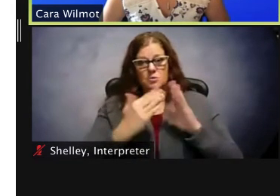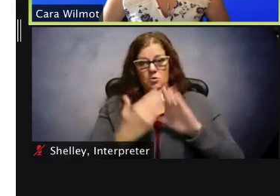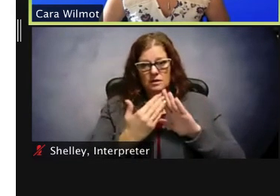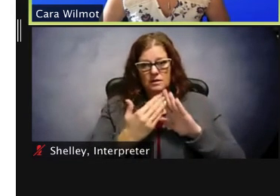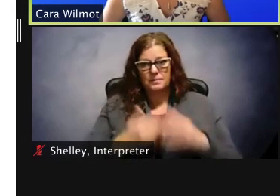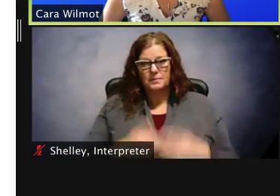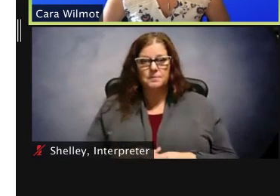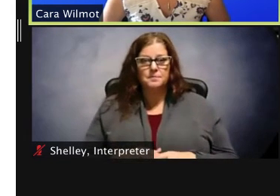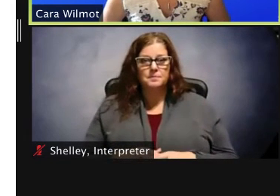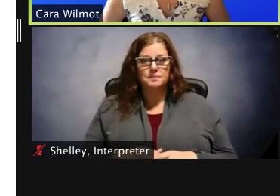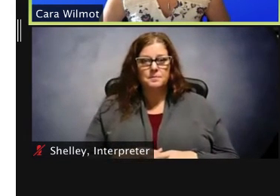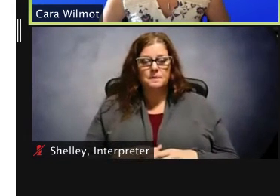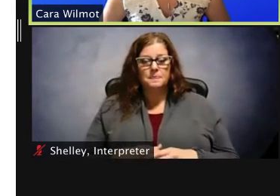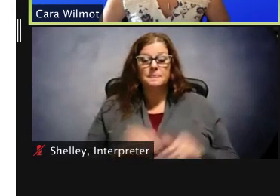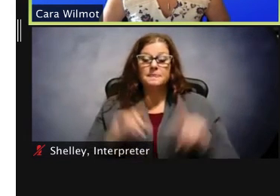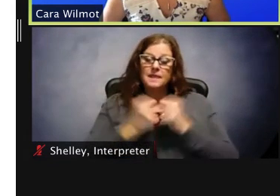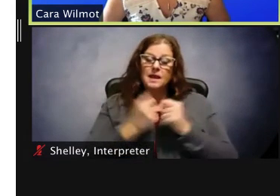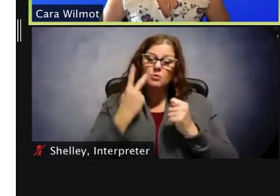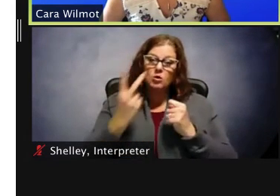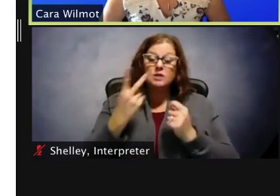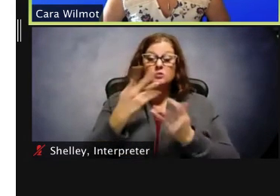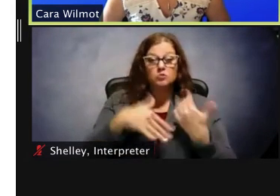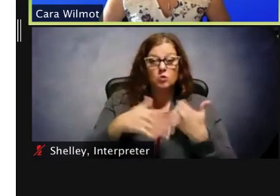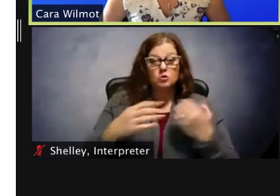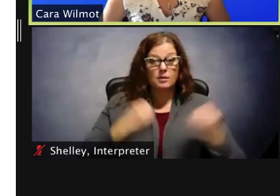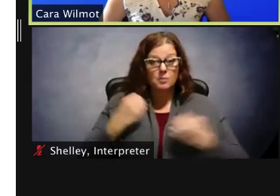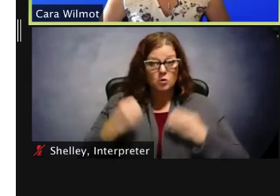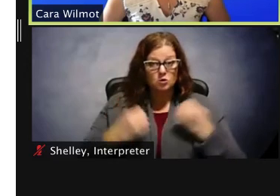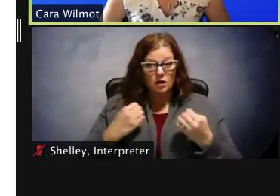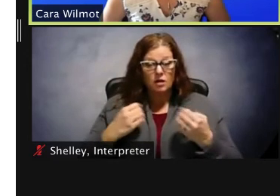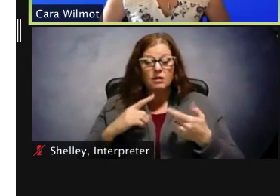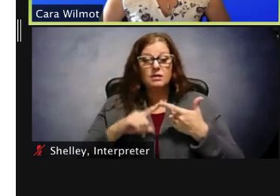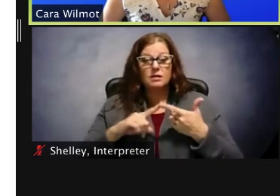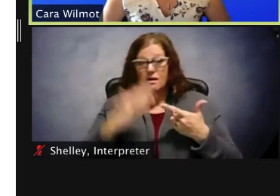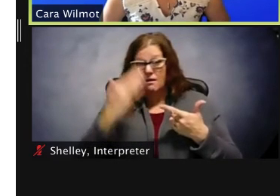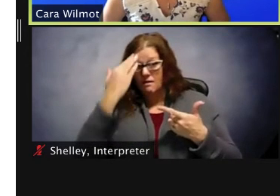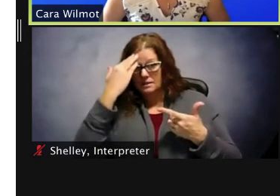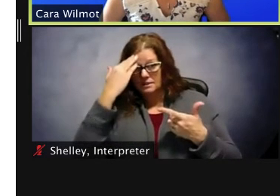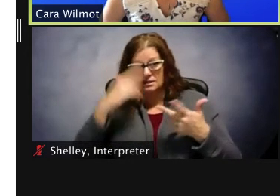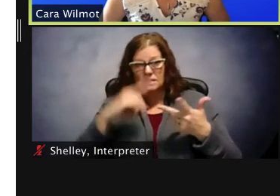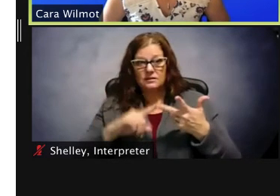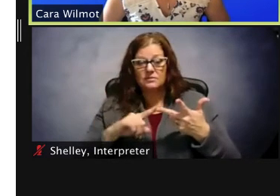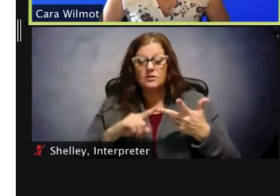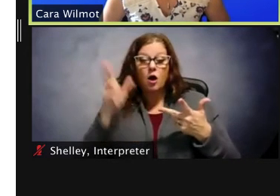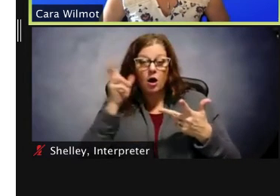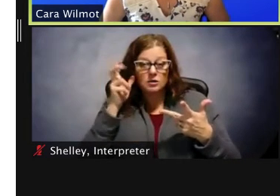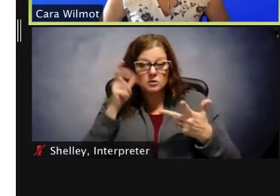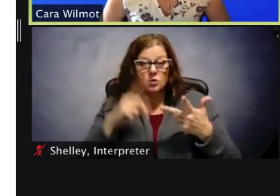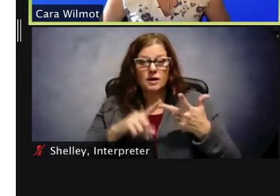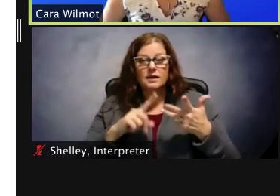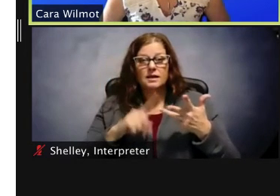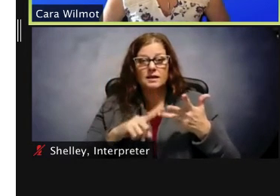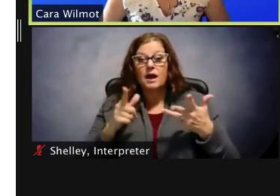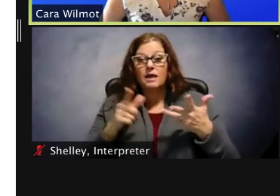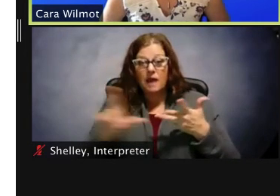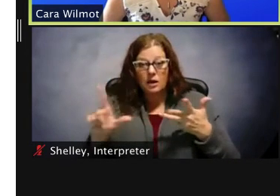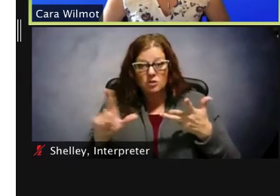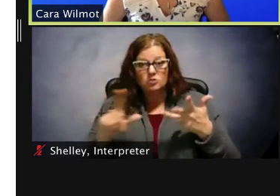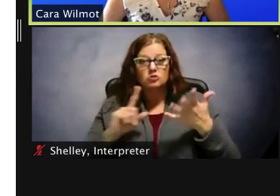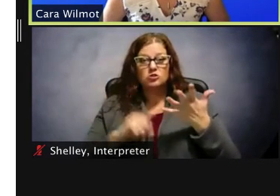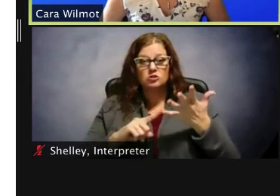The team needs to look at Social-Emotional, Cognitive, Auditory, Language, Extra,